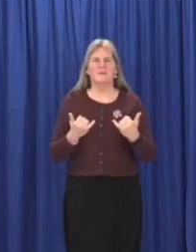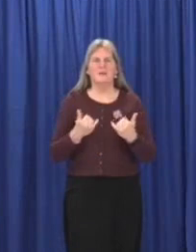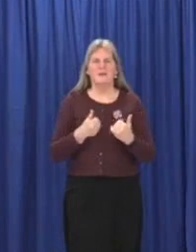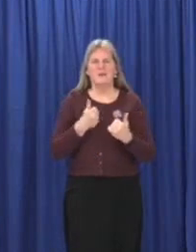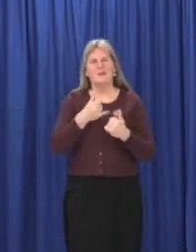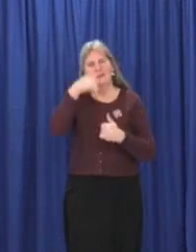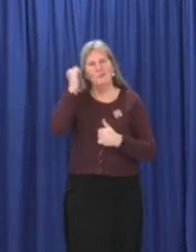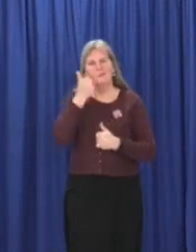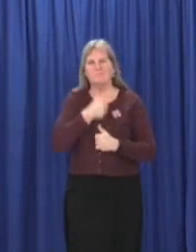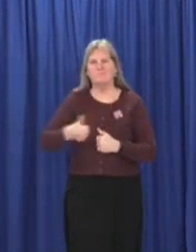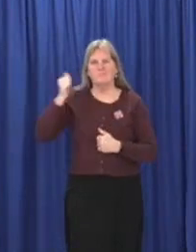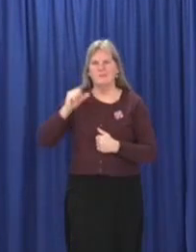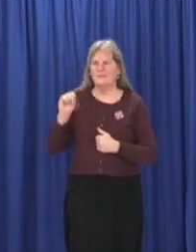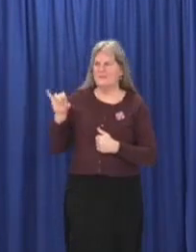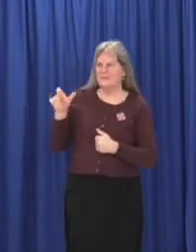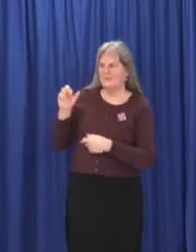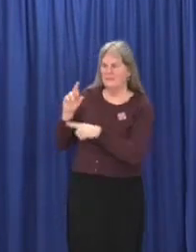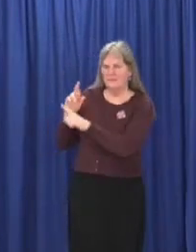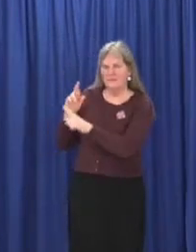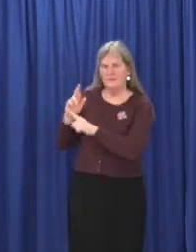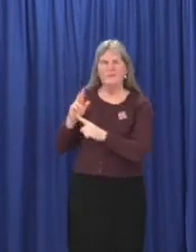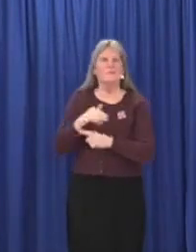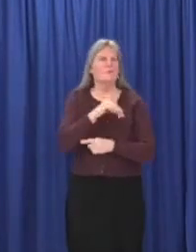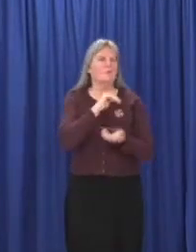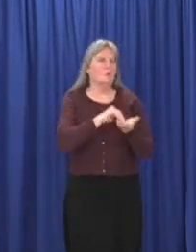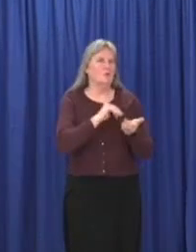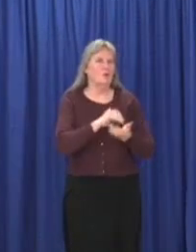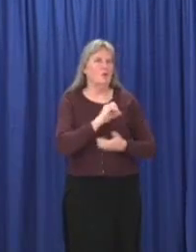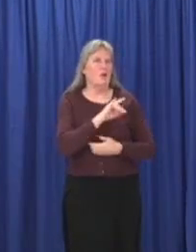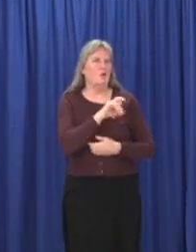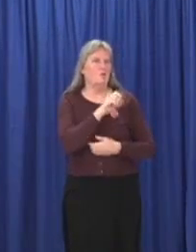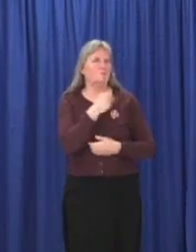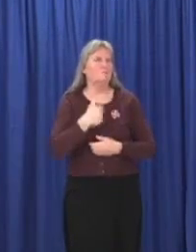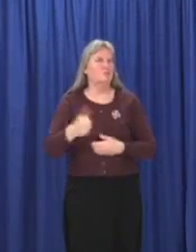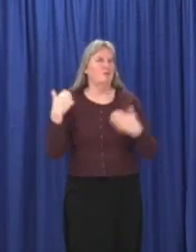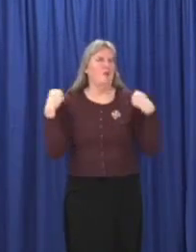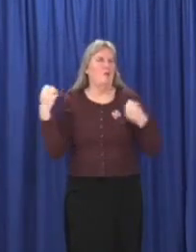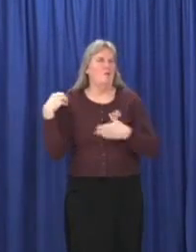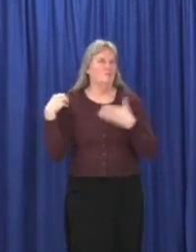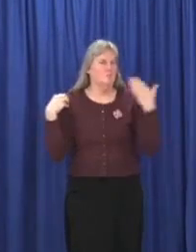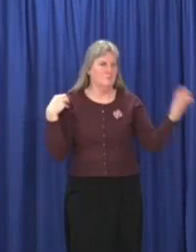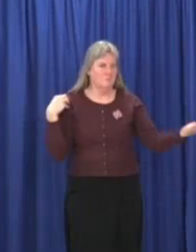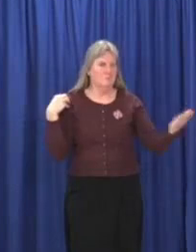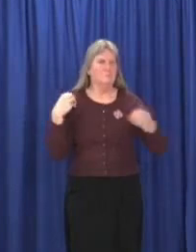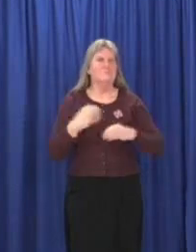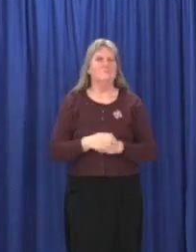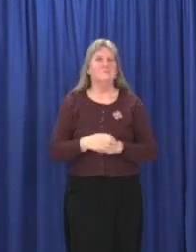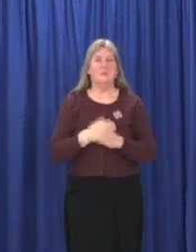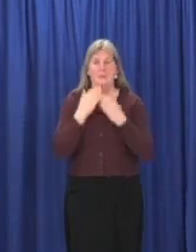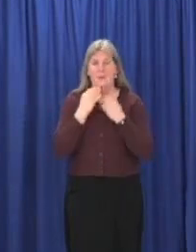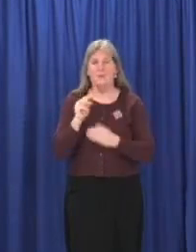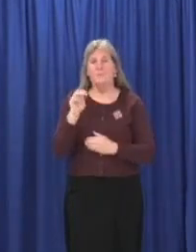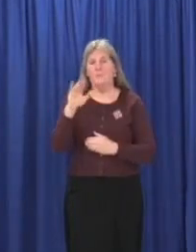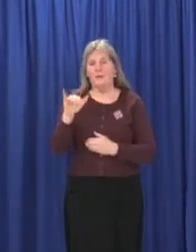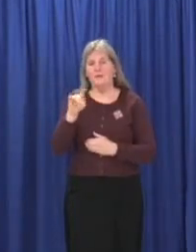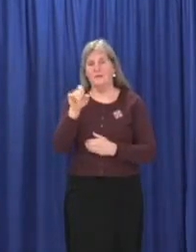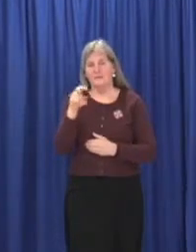Premier Sandy Silver, and Dr. Catherine Eliott, the acting chief medical officer of health. Thank you to Mary Thiessen for providing our ASL